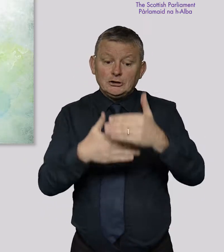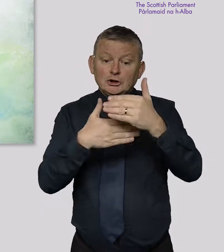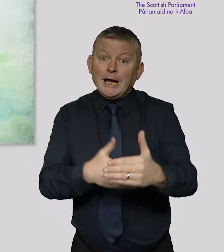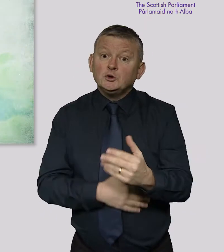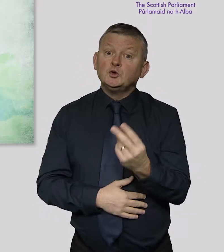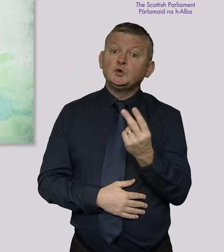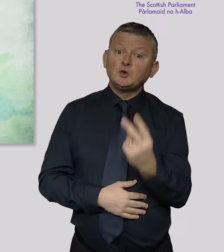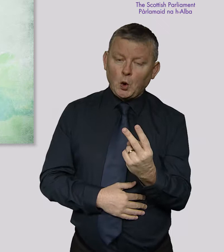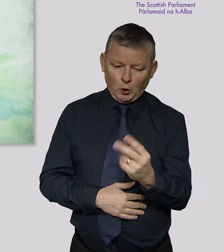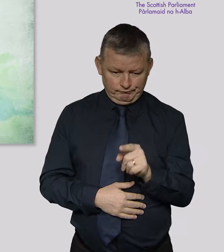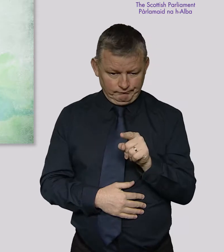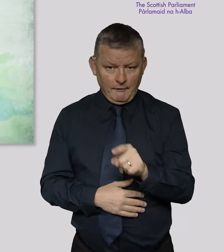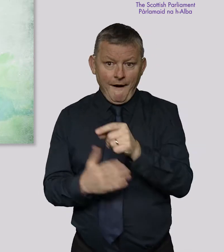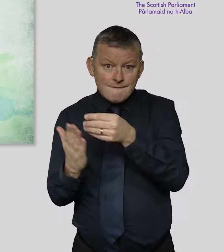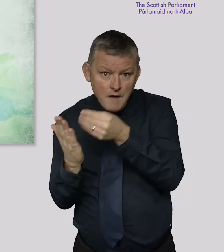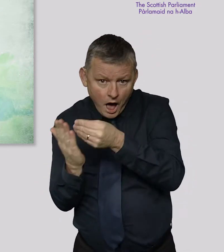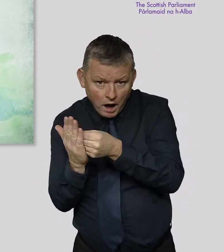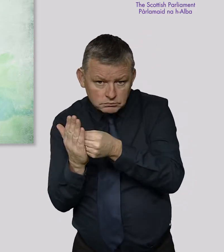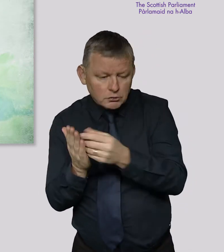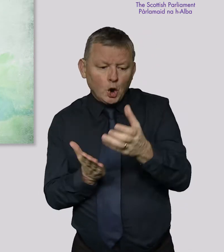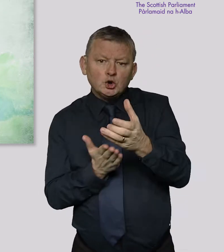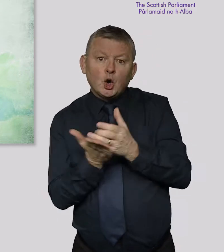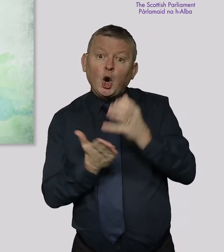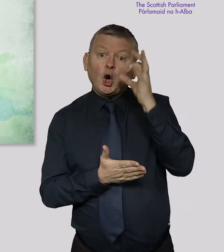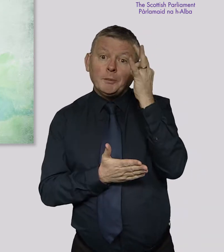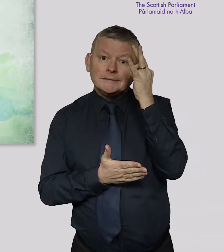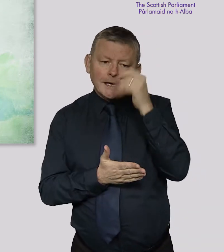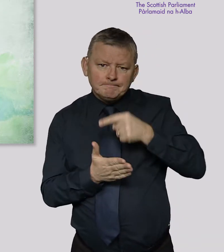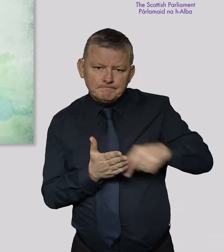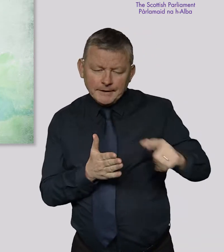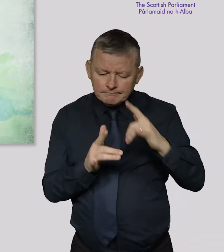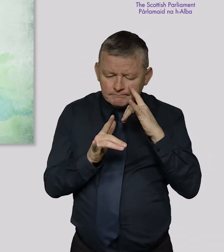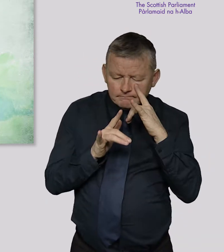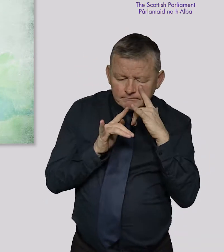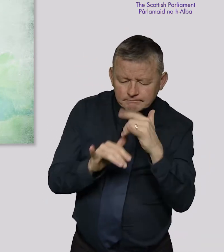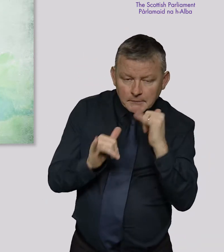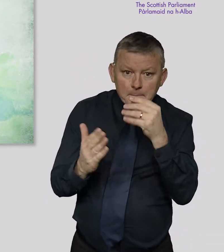At stage 2, the Finance and Constitution Committee examines the Budget Bill in detail